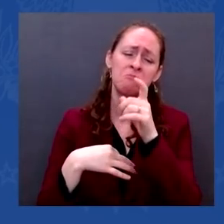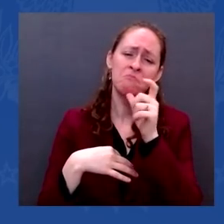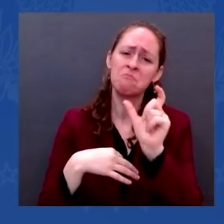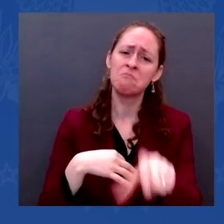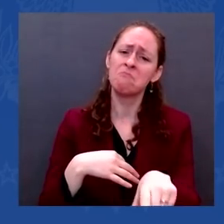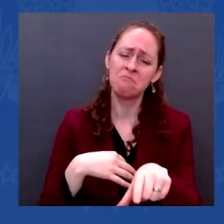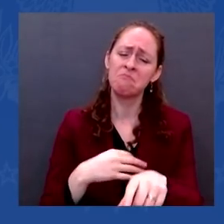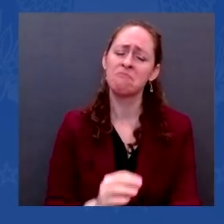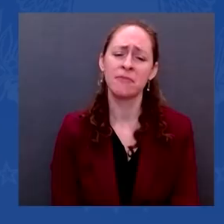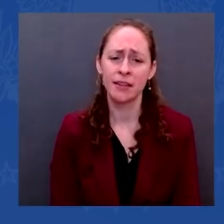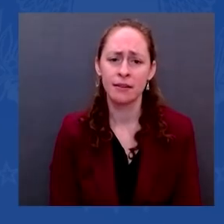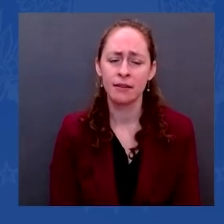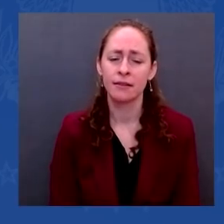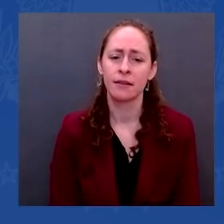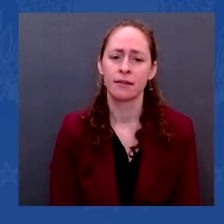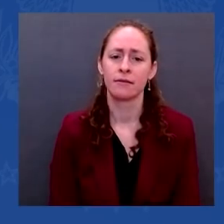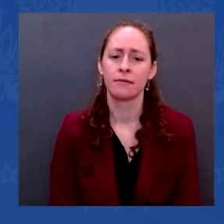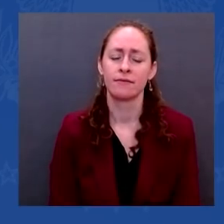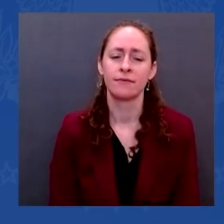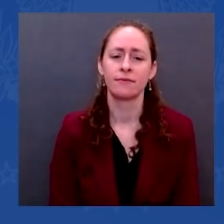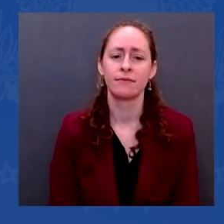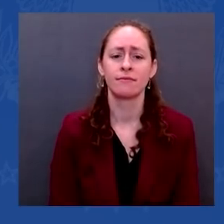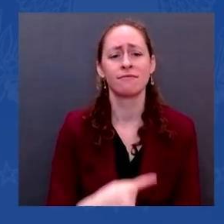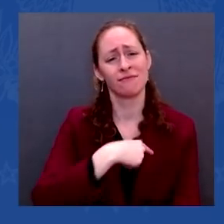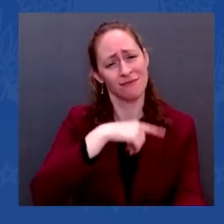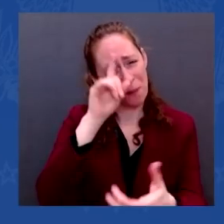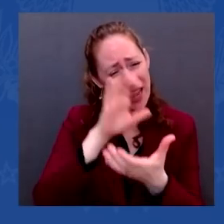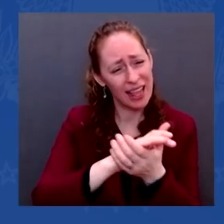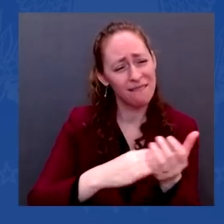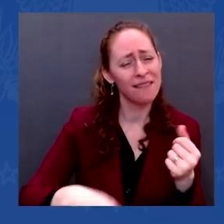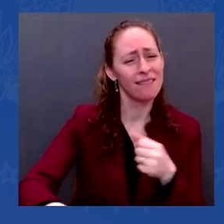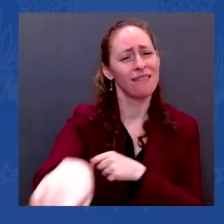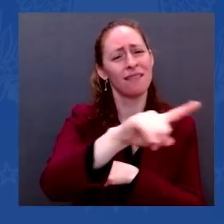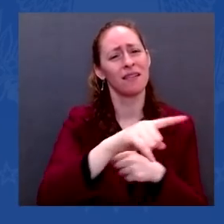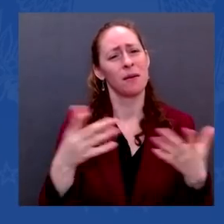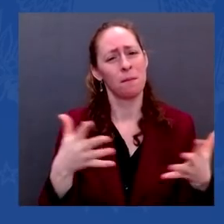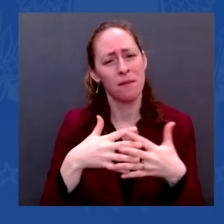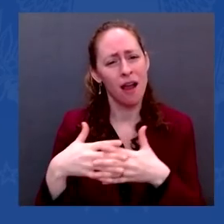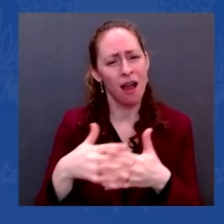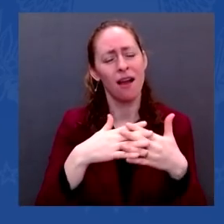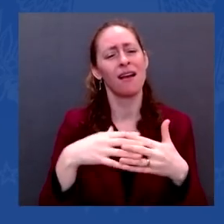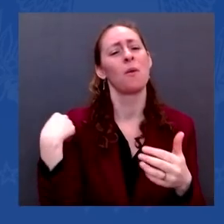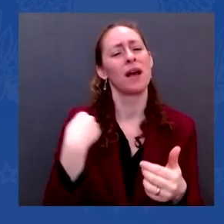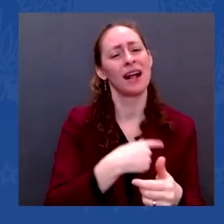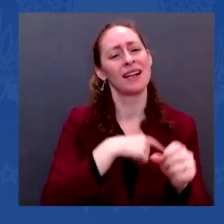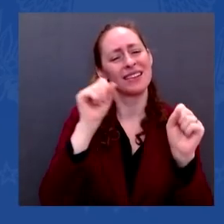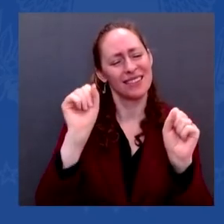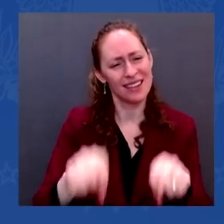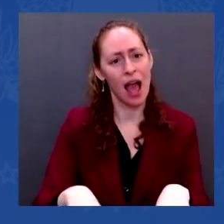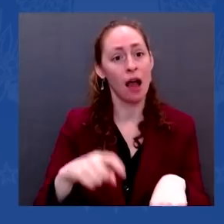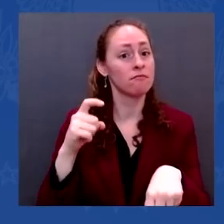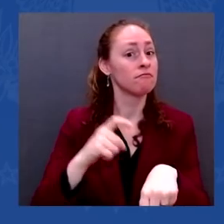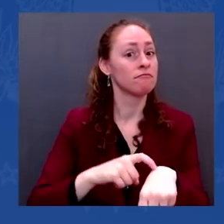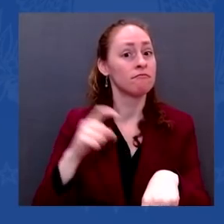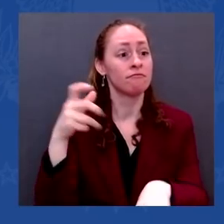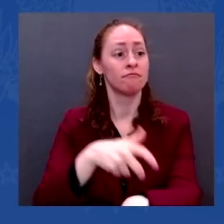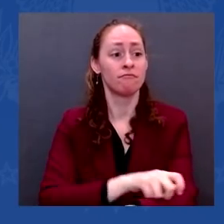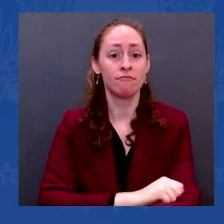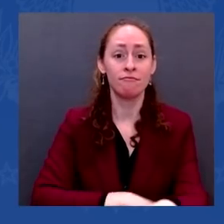where every person is created equal in the image of God -- no matter who or where we come from, who we are, or what our color, or how we choose to pray,